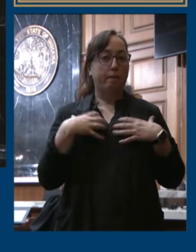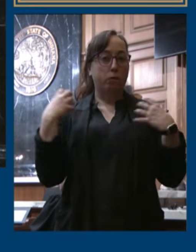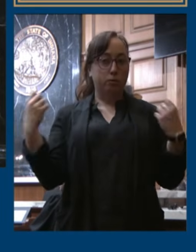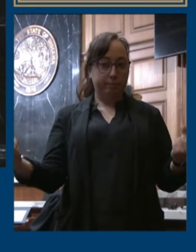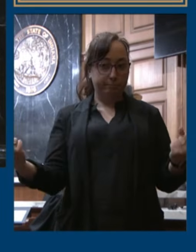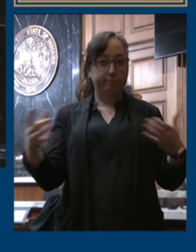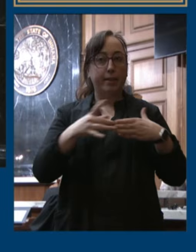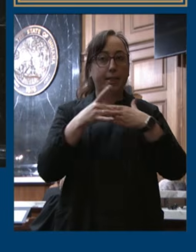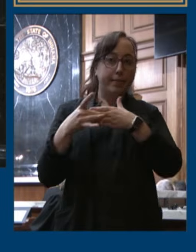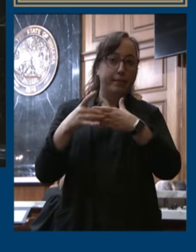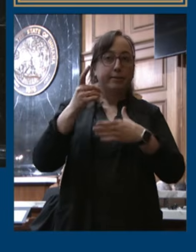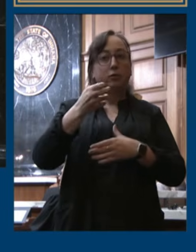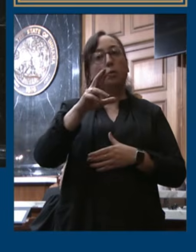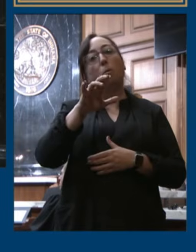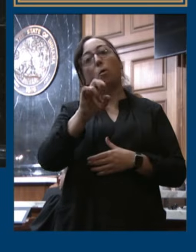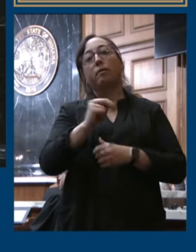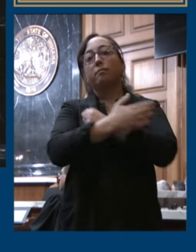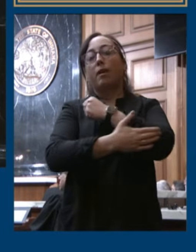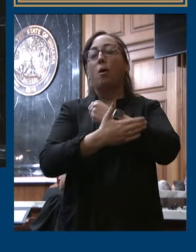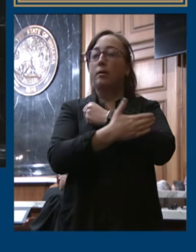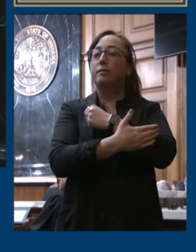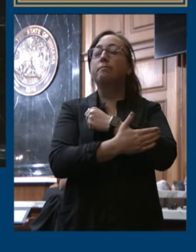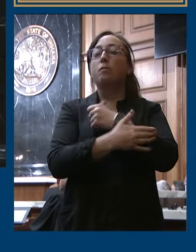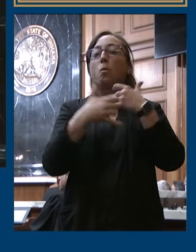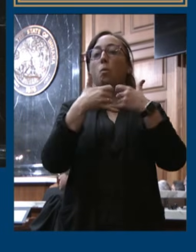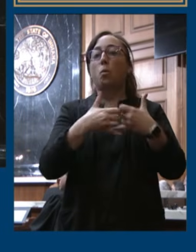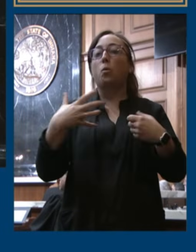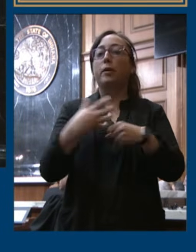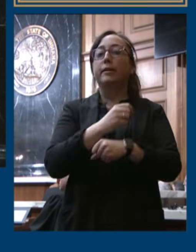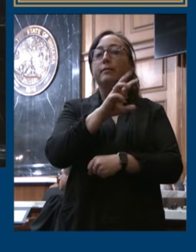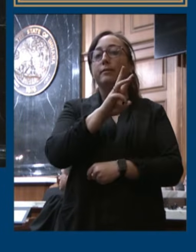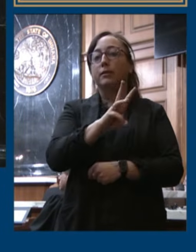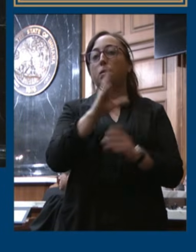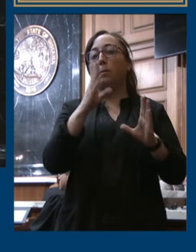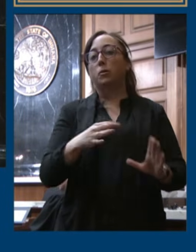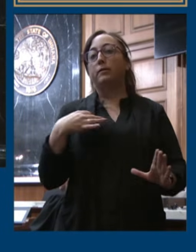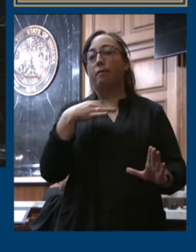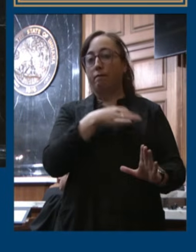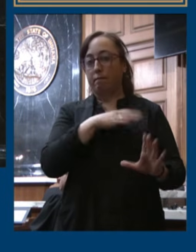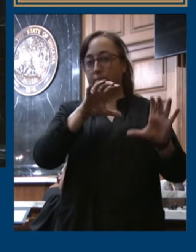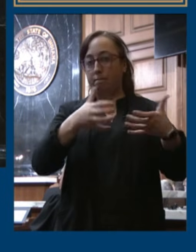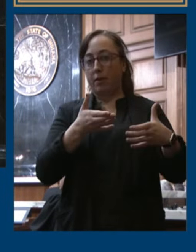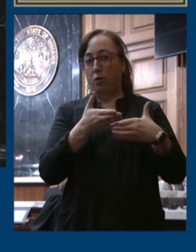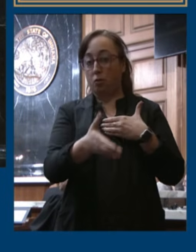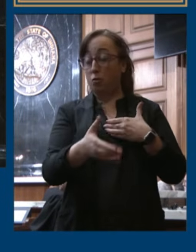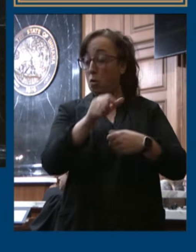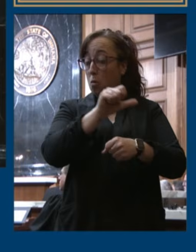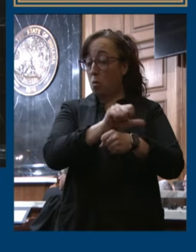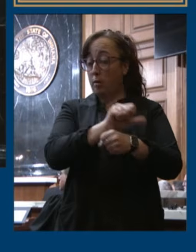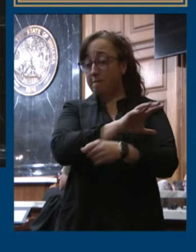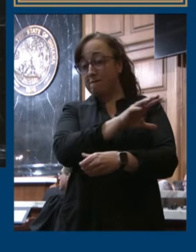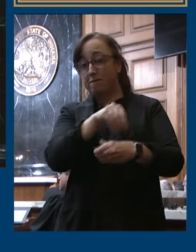COUNTY'S AWARD-WINNING SIX-PERSON IRACS STAFF. WORKING IN THE JAIL, HE'S CONNECTING WITH INMATES TO